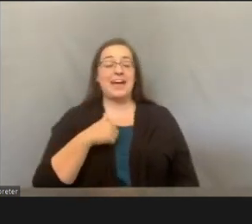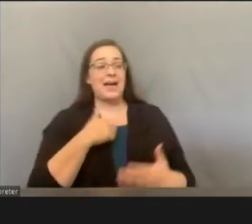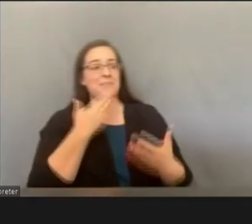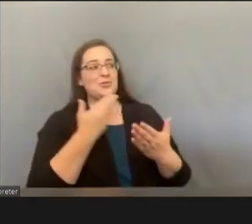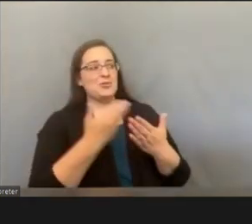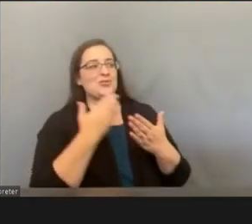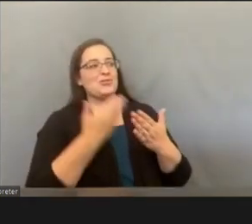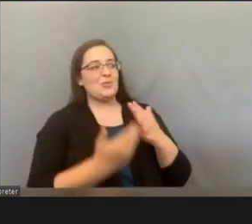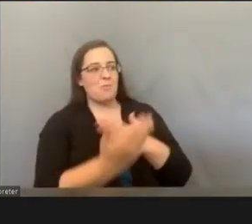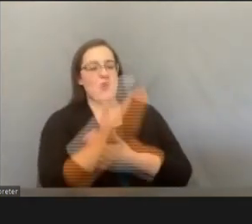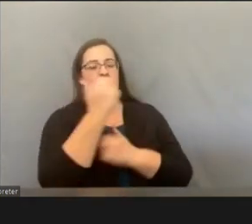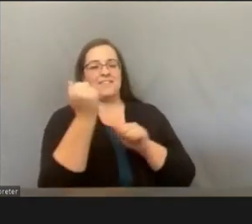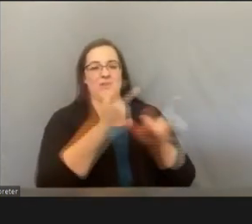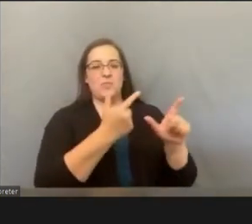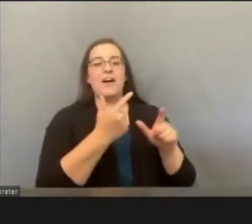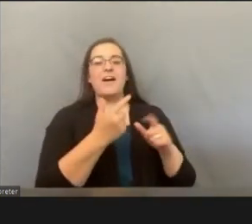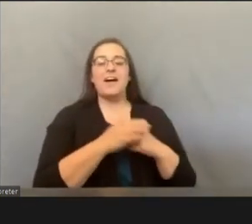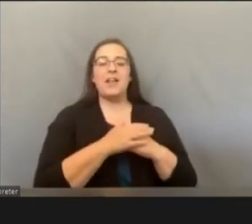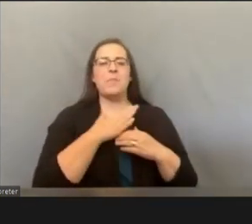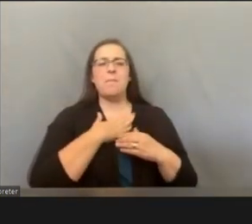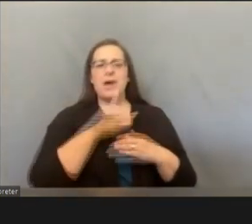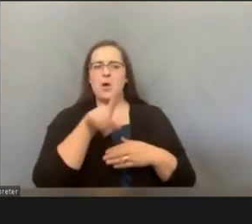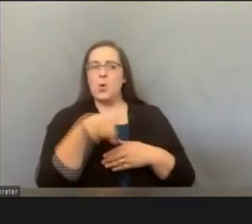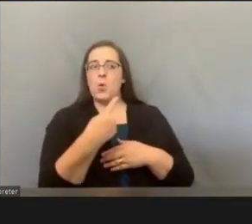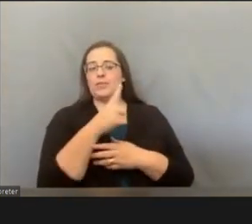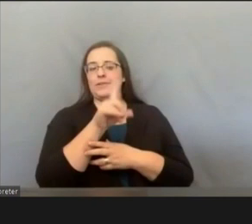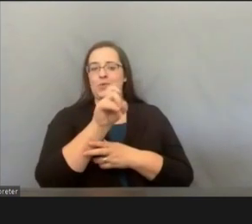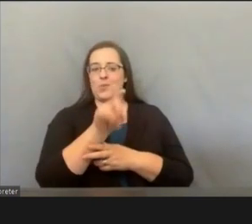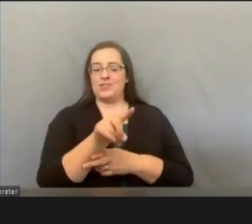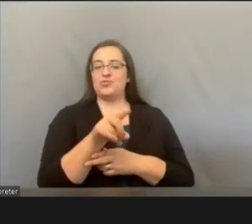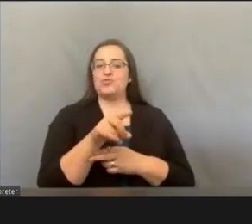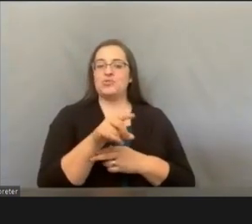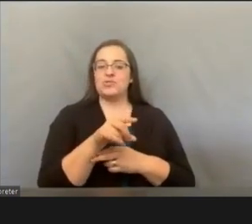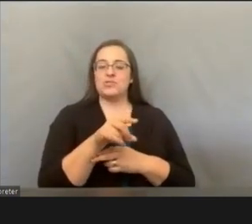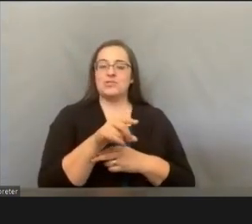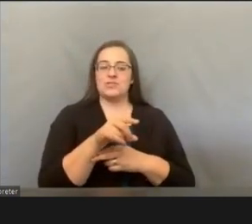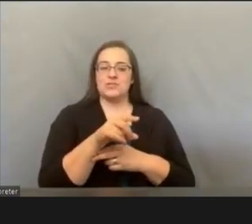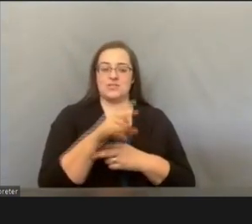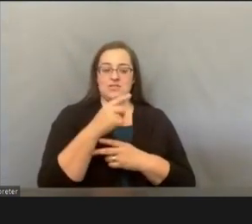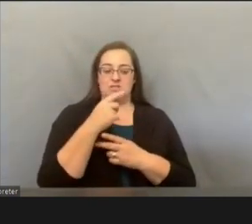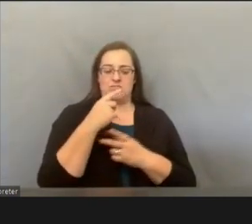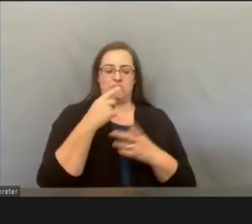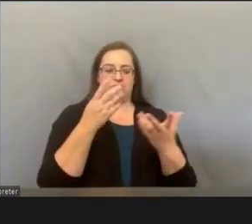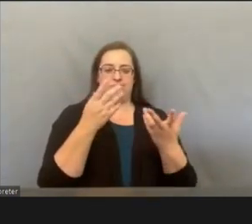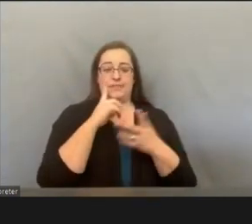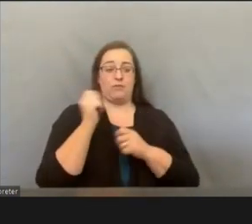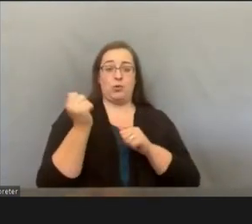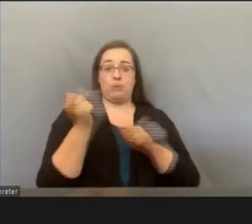THANK YOU VERY MUCH. STAY BACK AT THIS TIME WILL GO TO DAVID GAYE OF AMARILLO NEWS. HOW ARE YOU? I'M GOOD GOOD MORNING